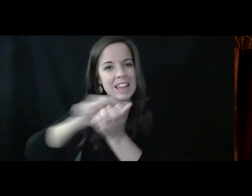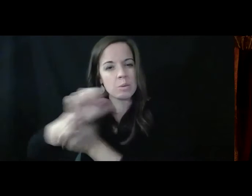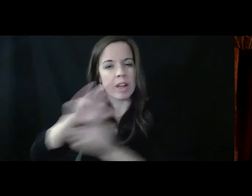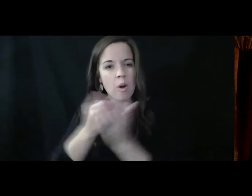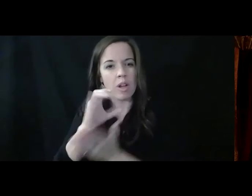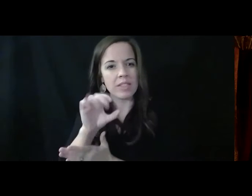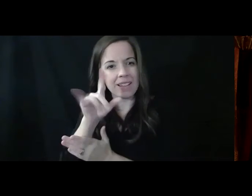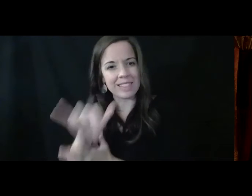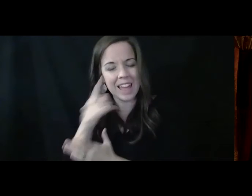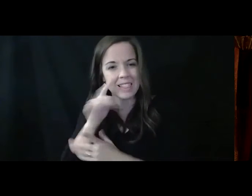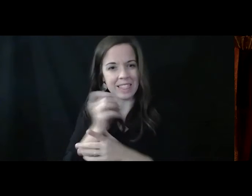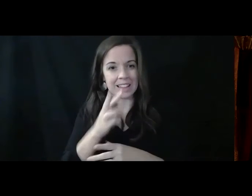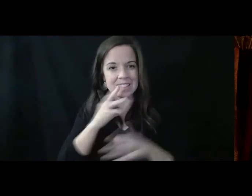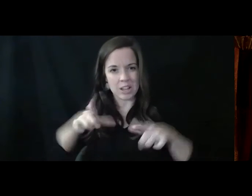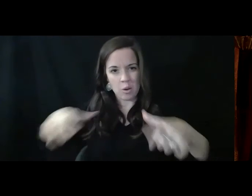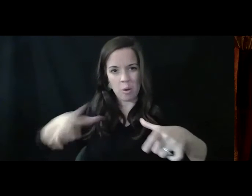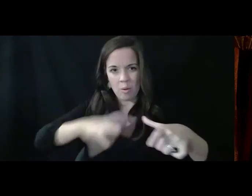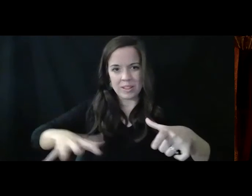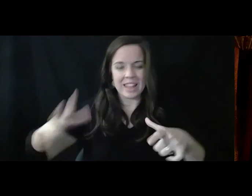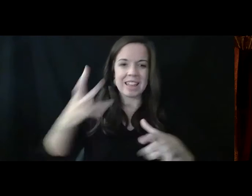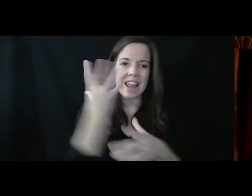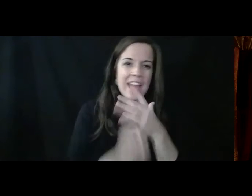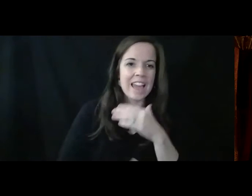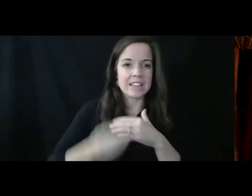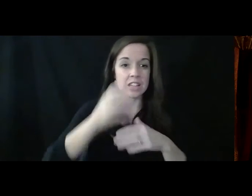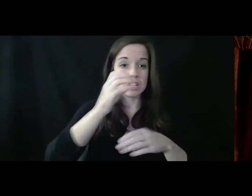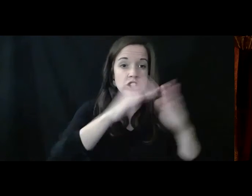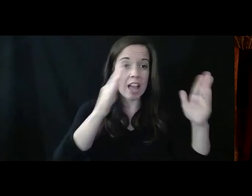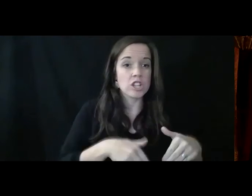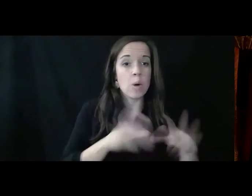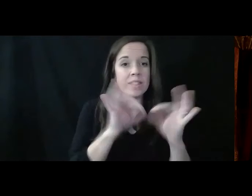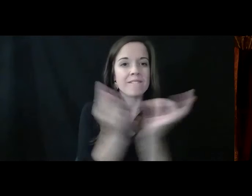language in question // ate a chateau and the family inside // it pickpockets the stranger